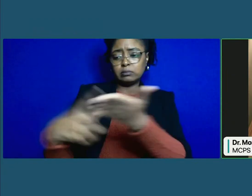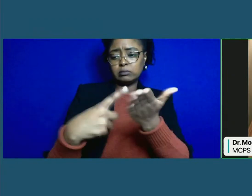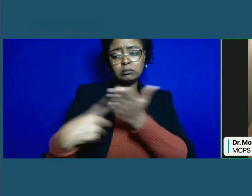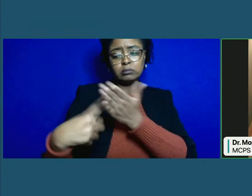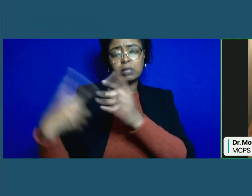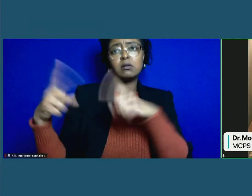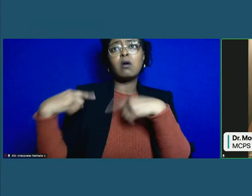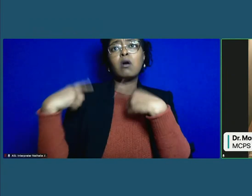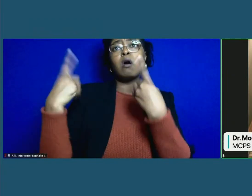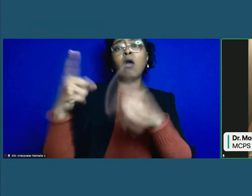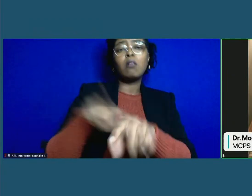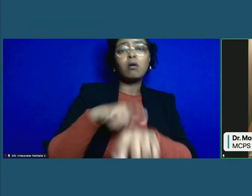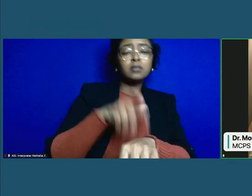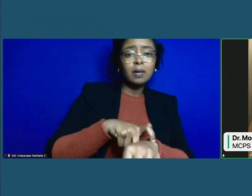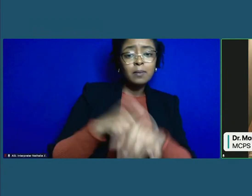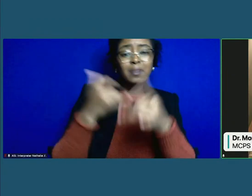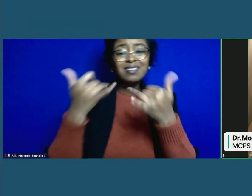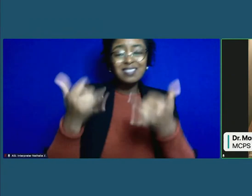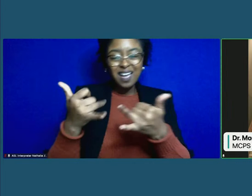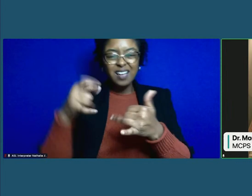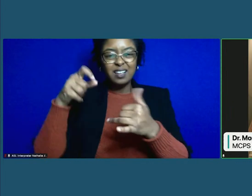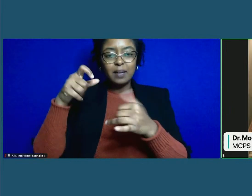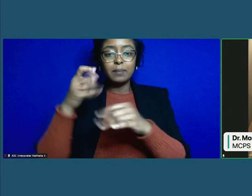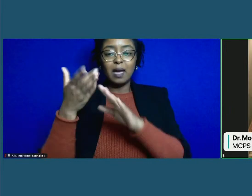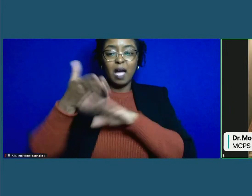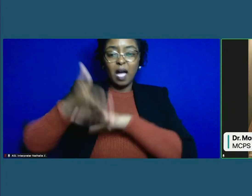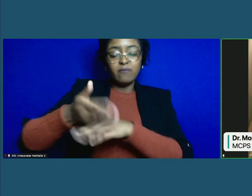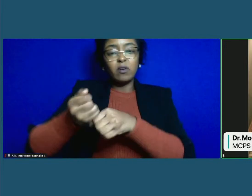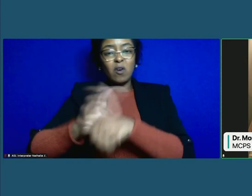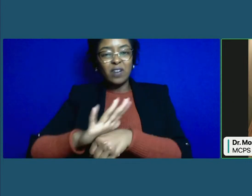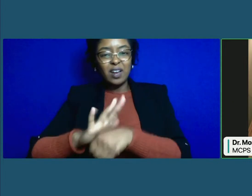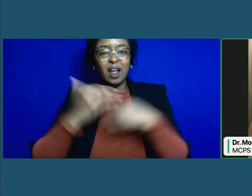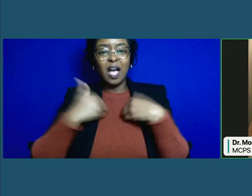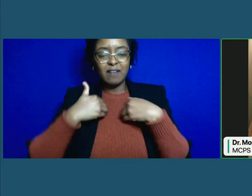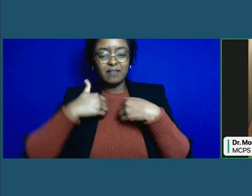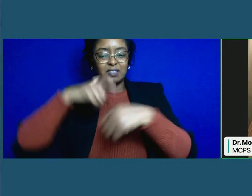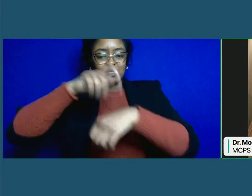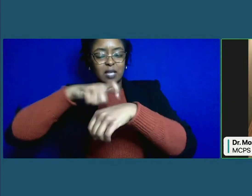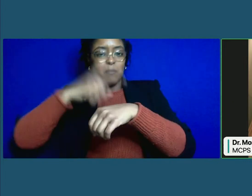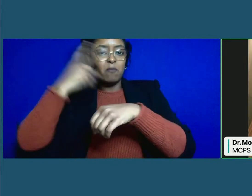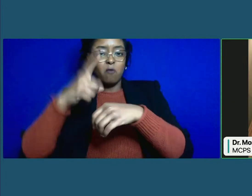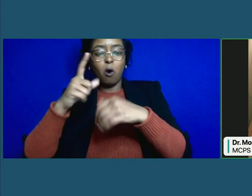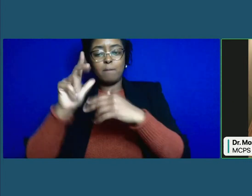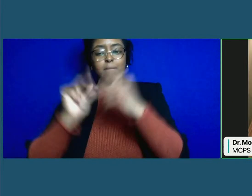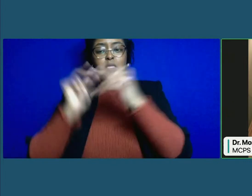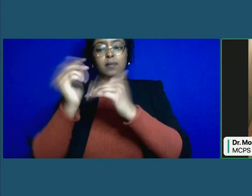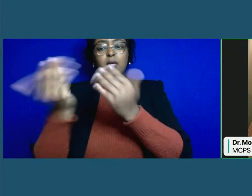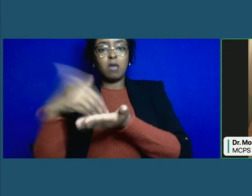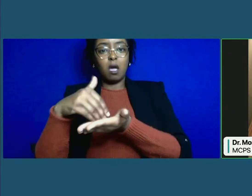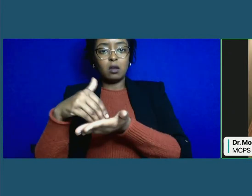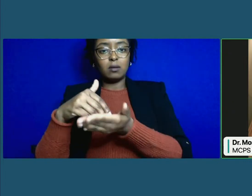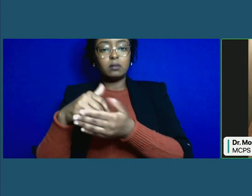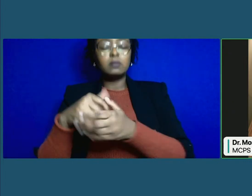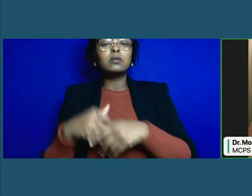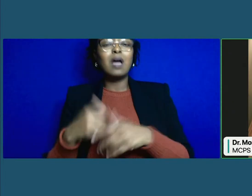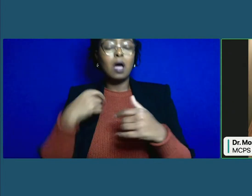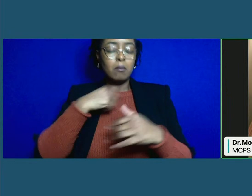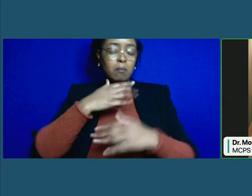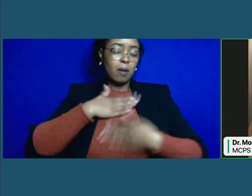that we talked about way too long. Um and because of the pandemic, we're in the space of